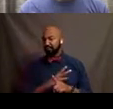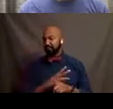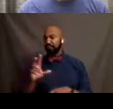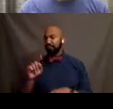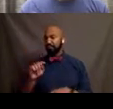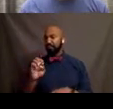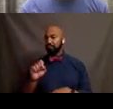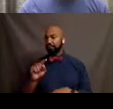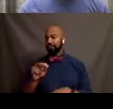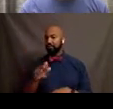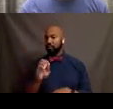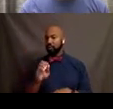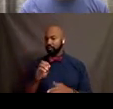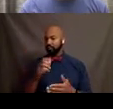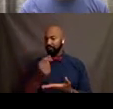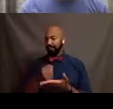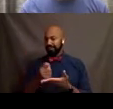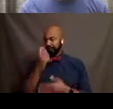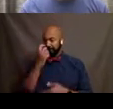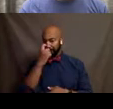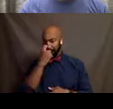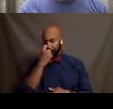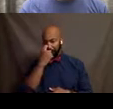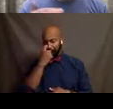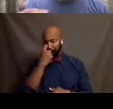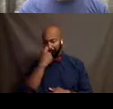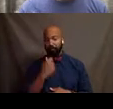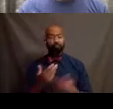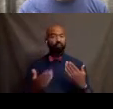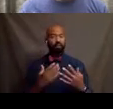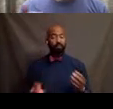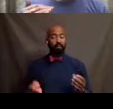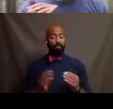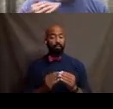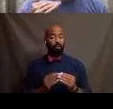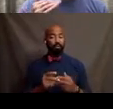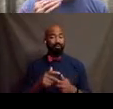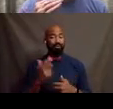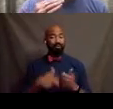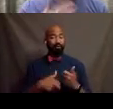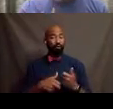and that might be a little bit more difficult to achieve if you're on the gel.